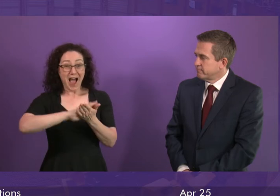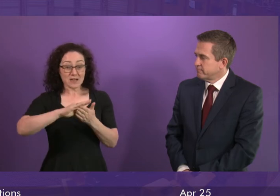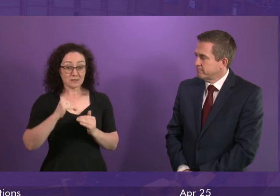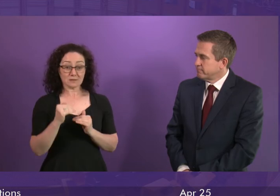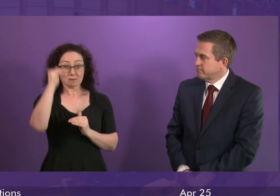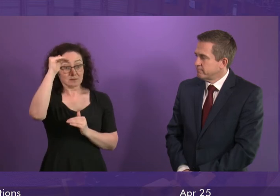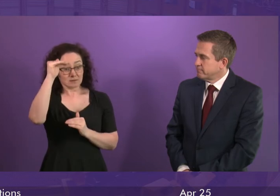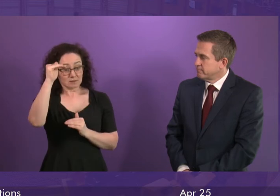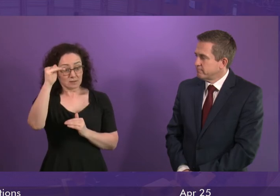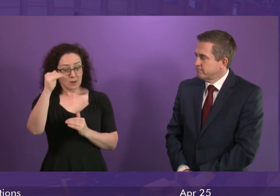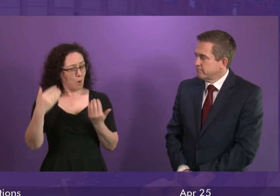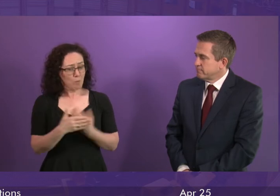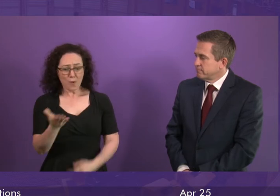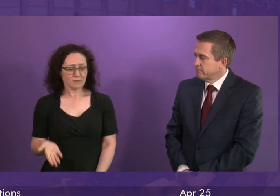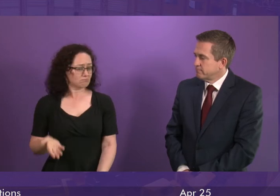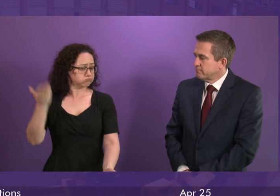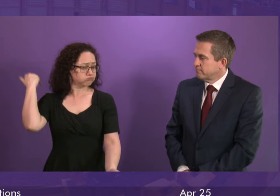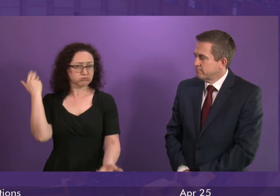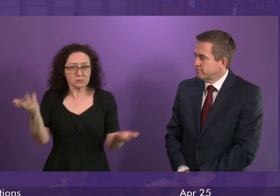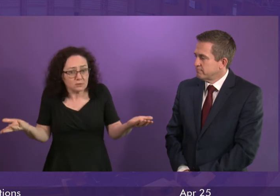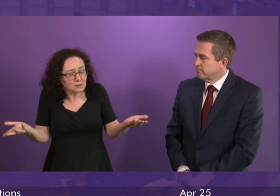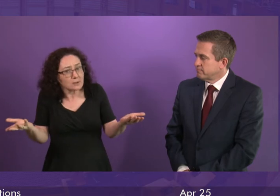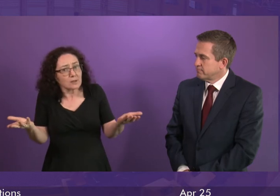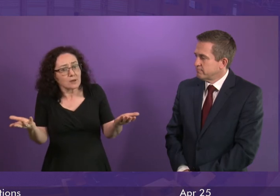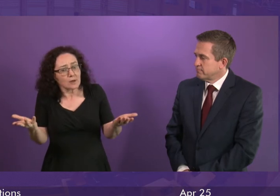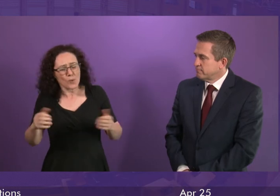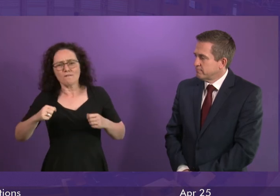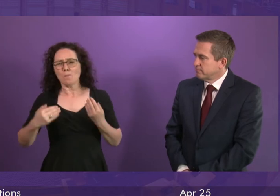number of years. And we would not have a situation in which a record number of young people go